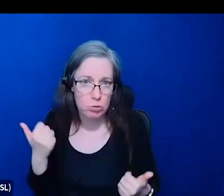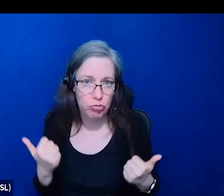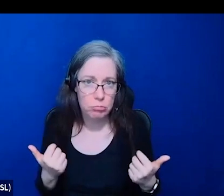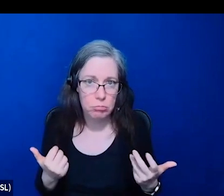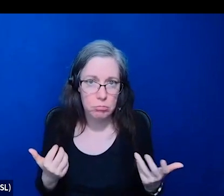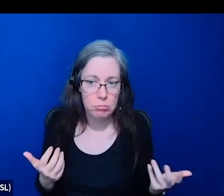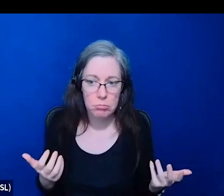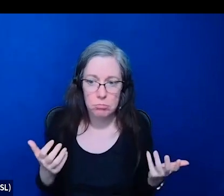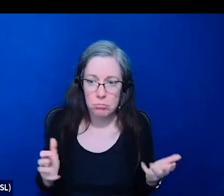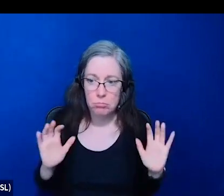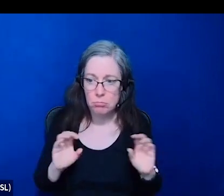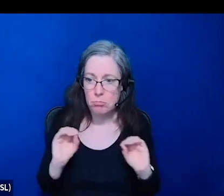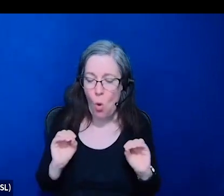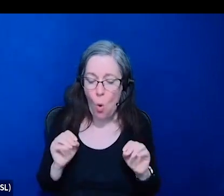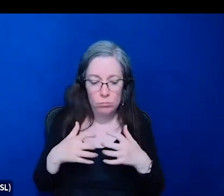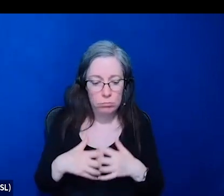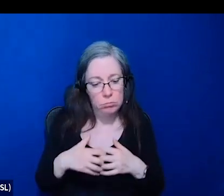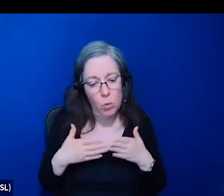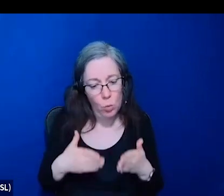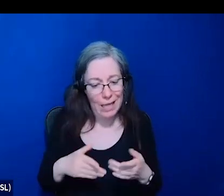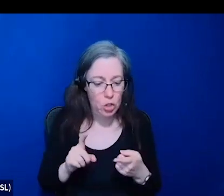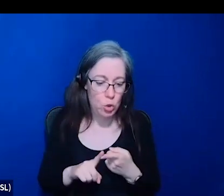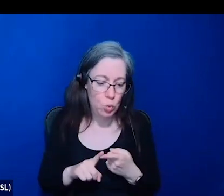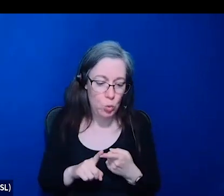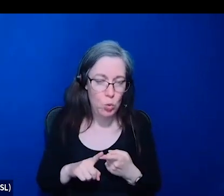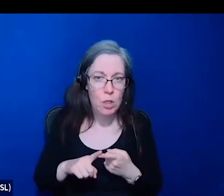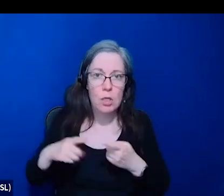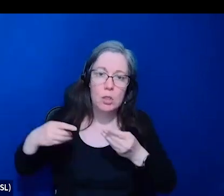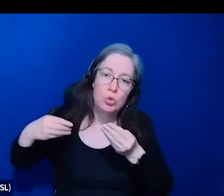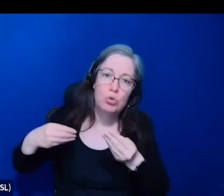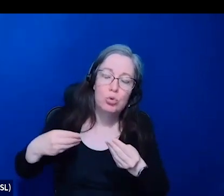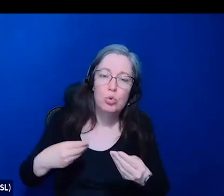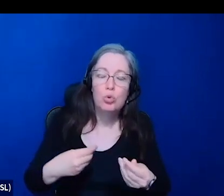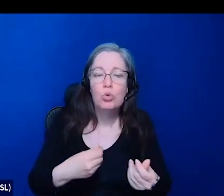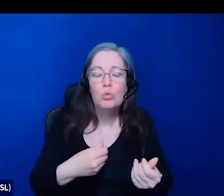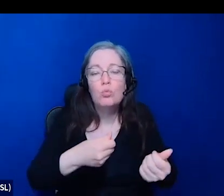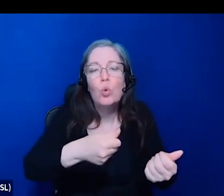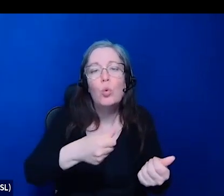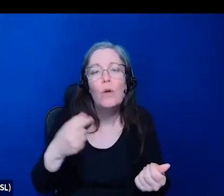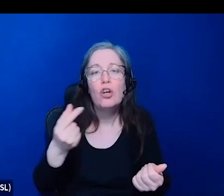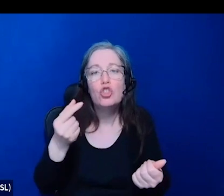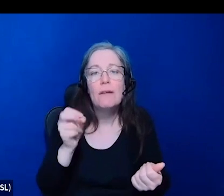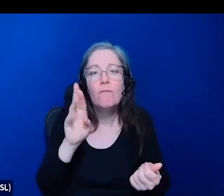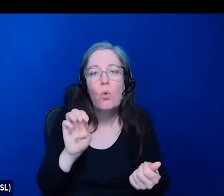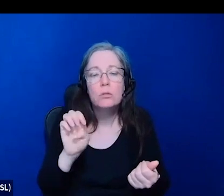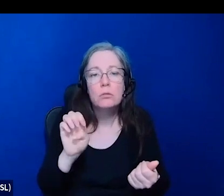We don't have mechanisms right now for smoothing the G-forces that you need to launch. Launch right now is launch.